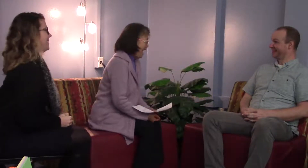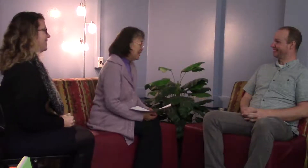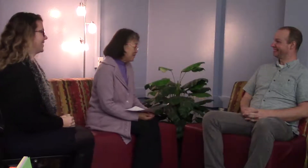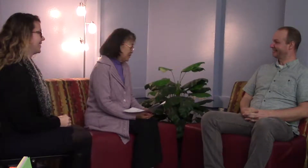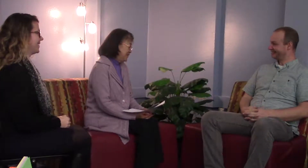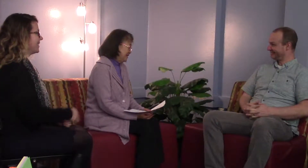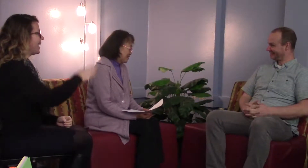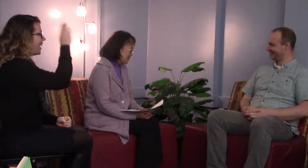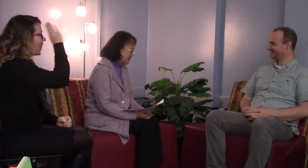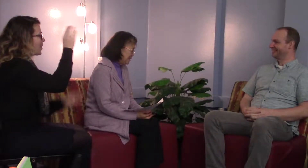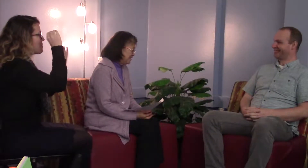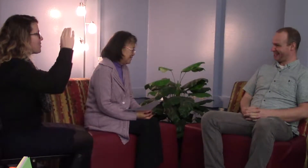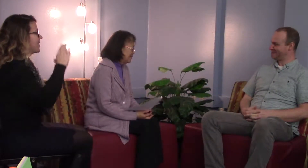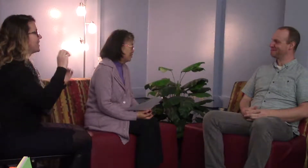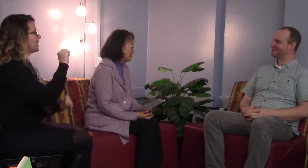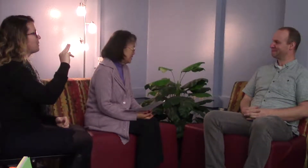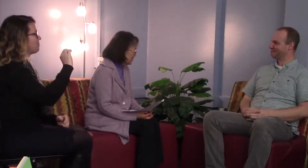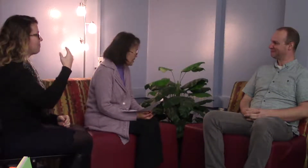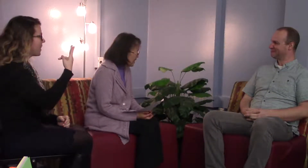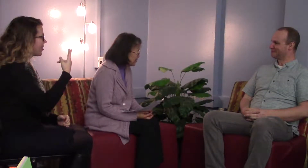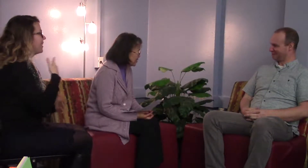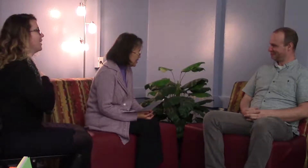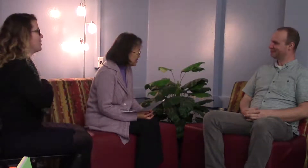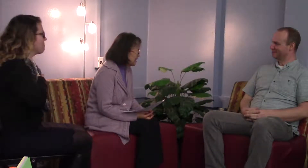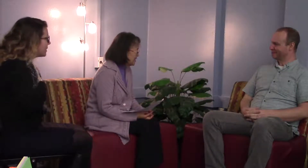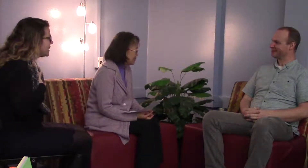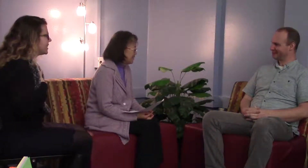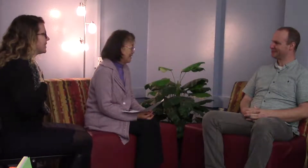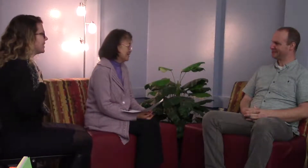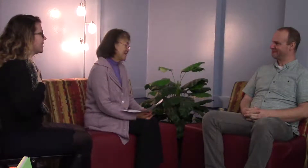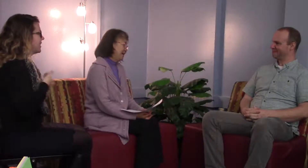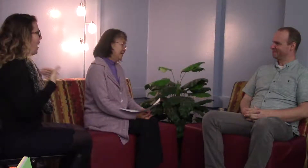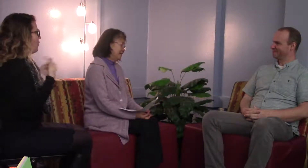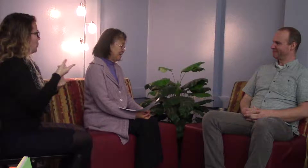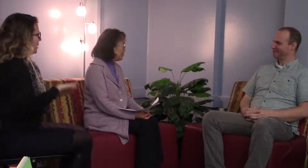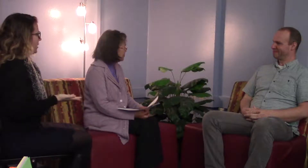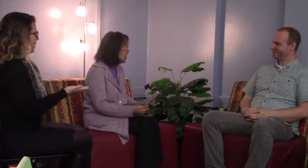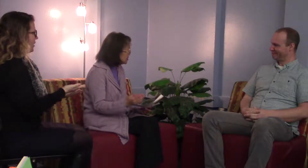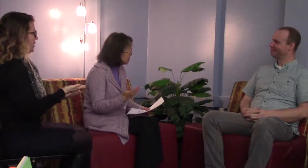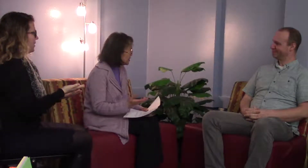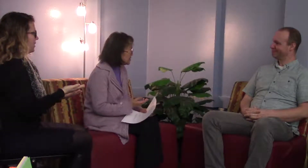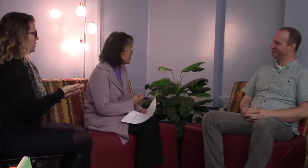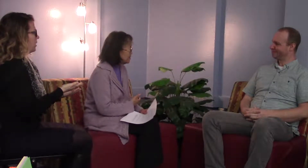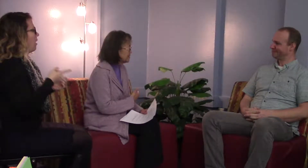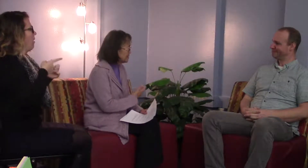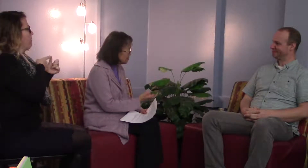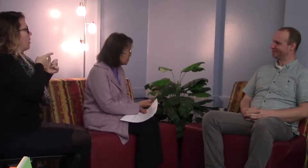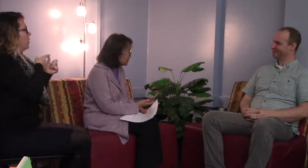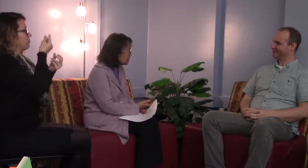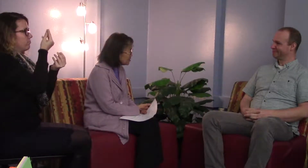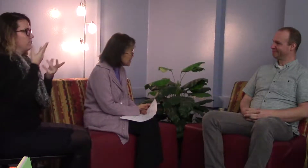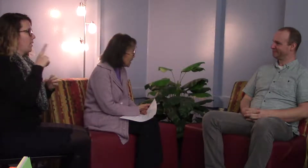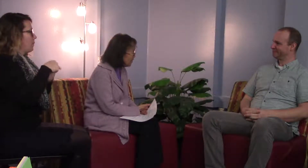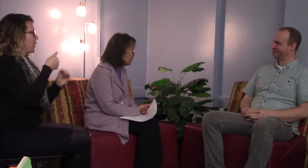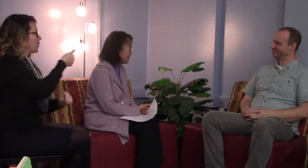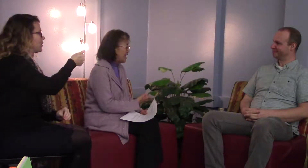Tu: Hello Professor Smith. Very pleased to have you here today with us. Can you first please tell us a little bit about yourself